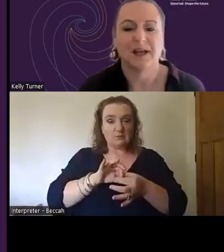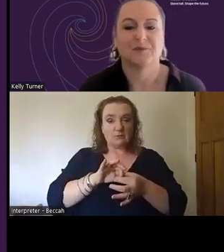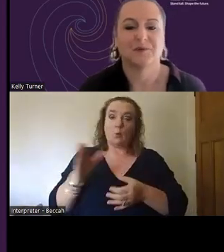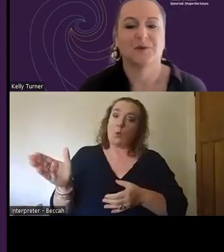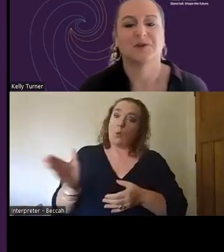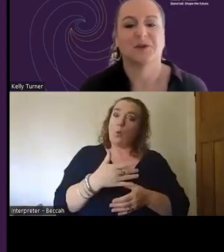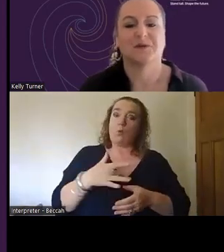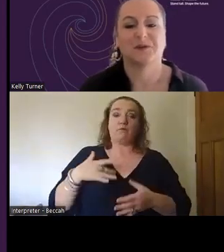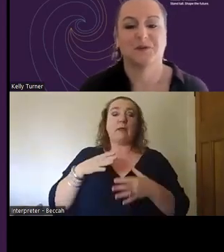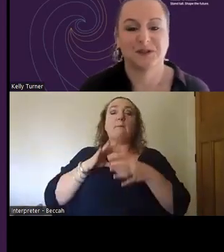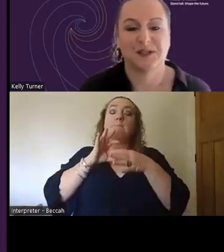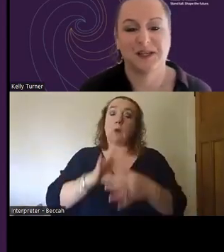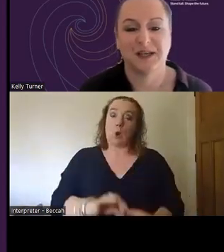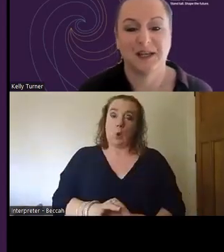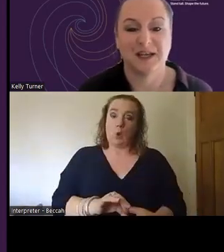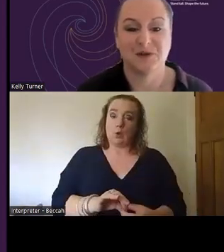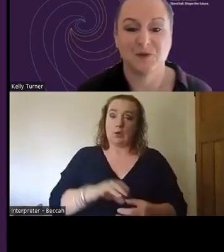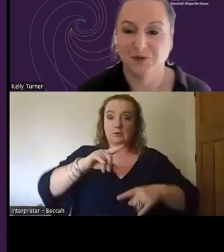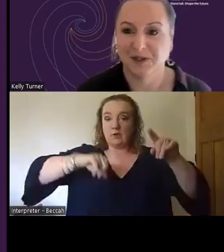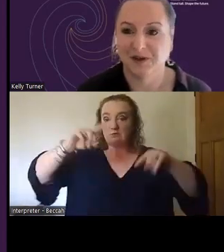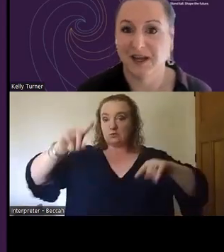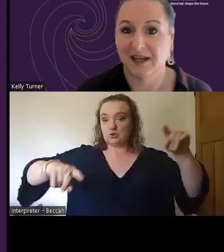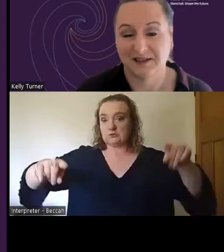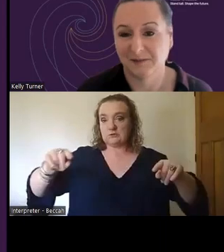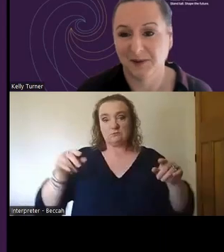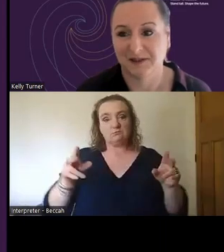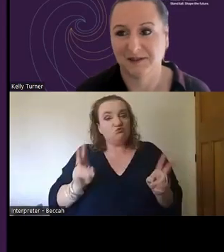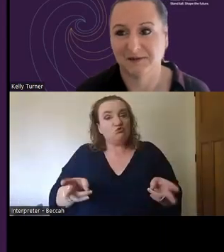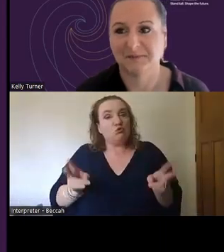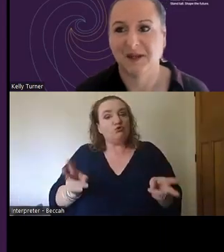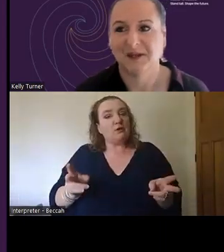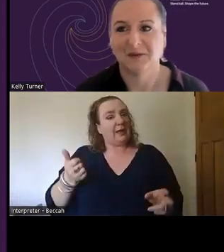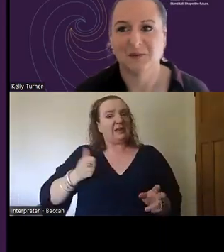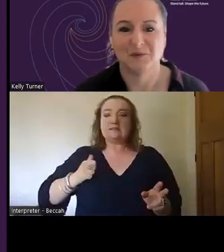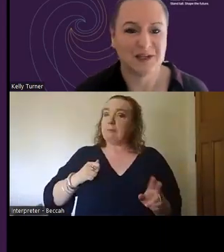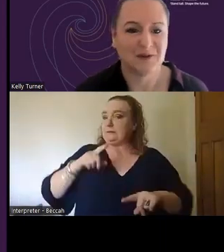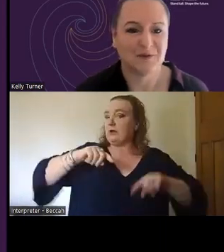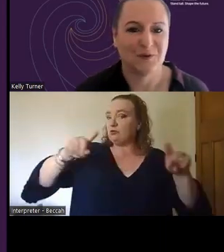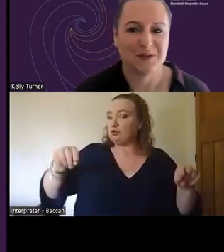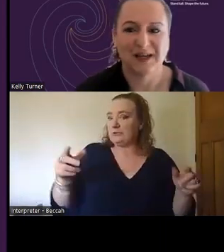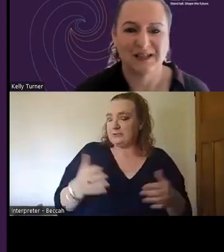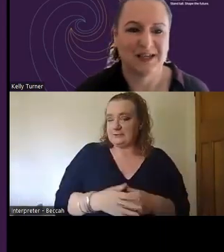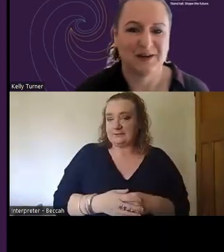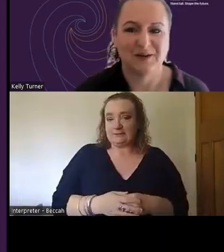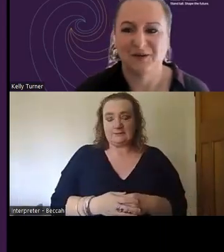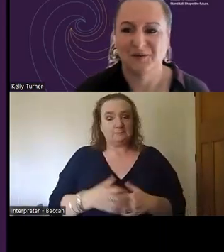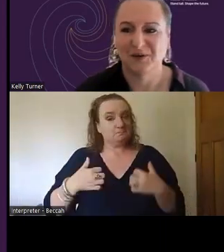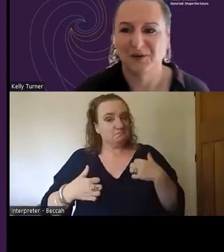and the promotion of diversity is ordinary and expected. So we really look forward to hearing from you.